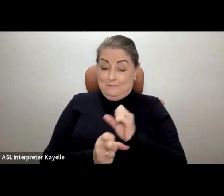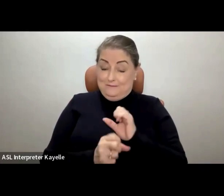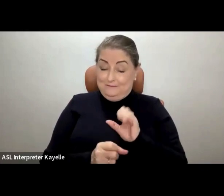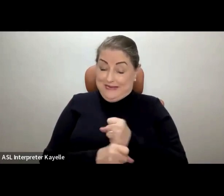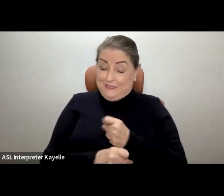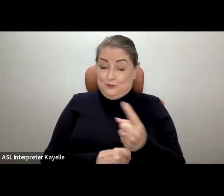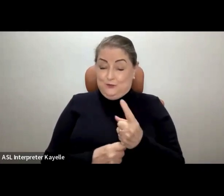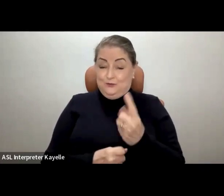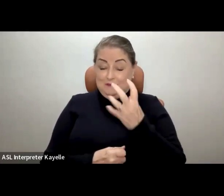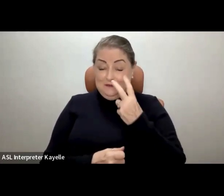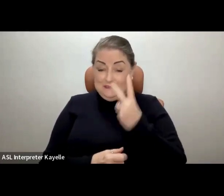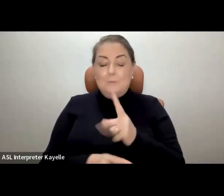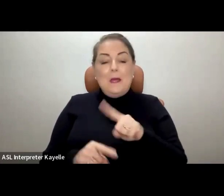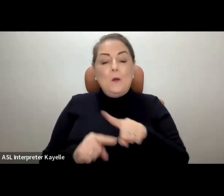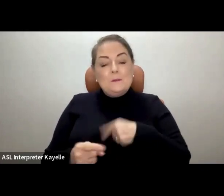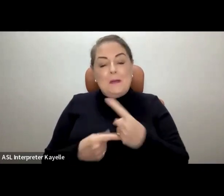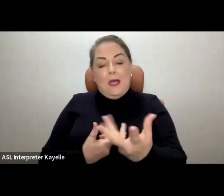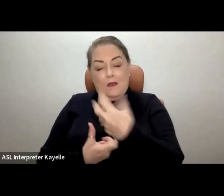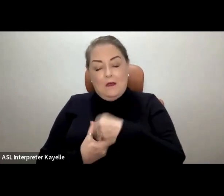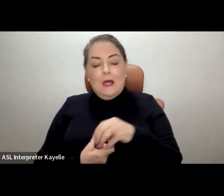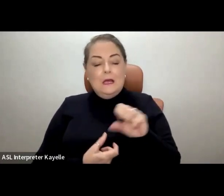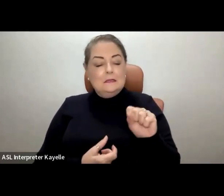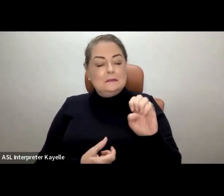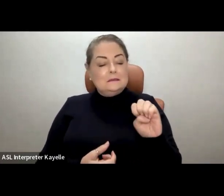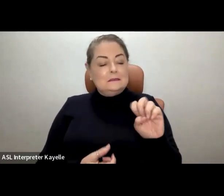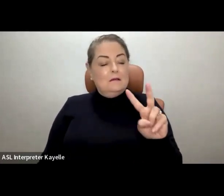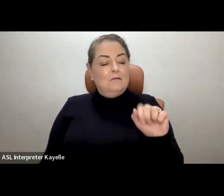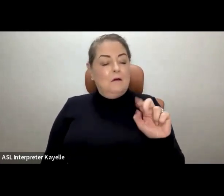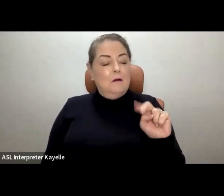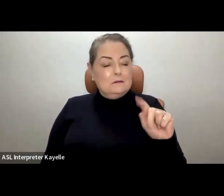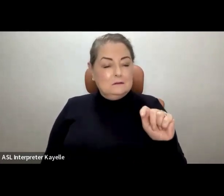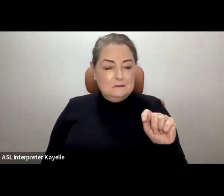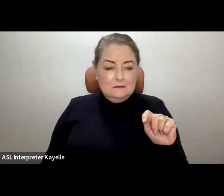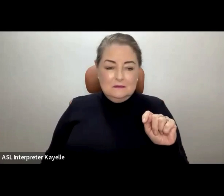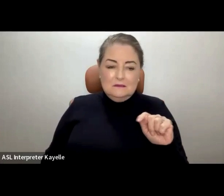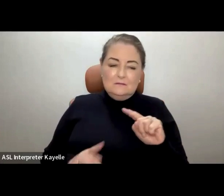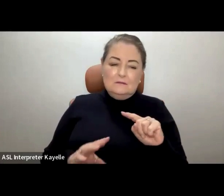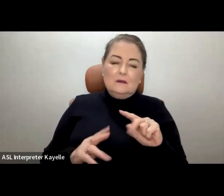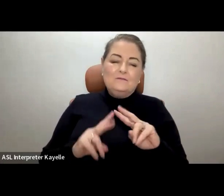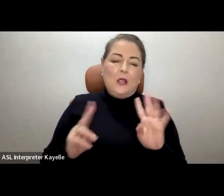autism, and that was savant and a very, very unique kind of